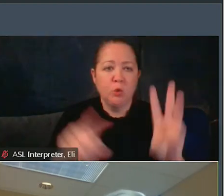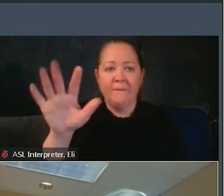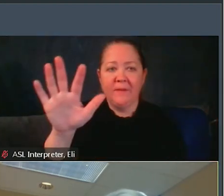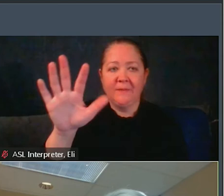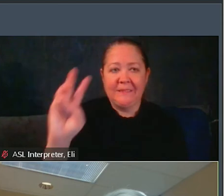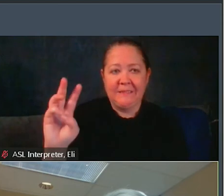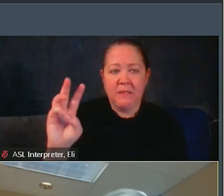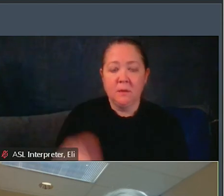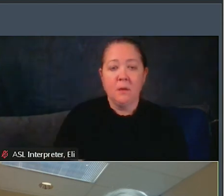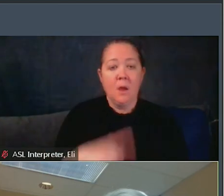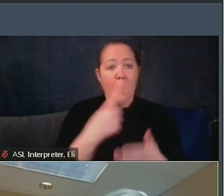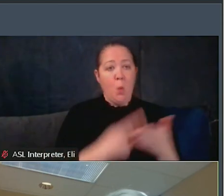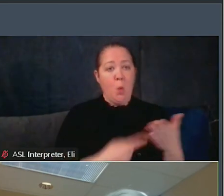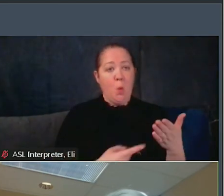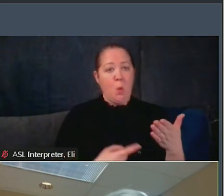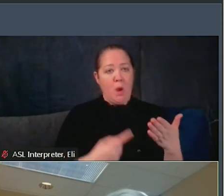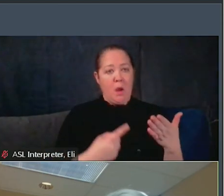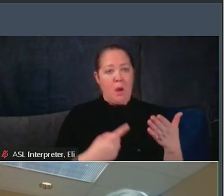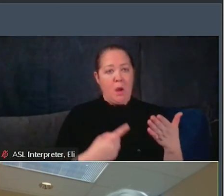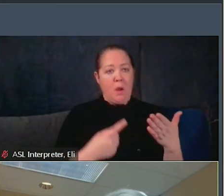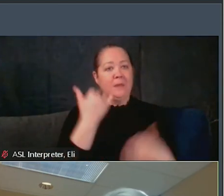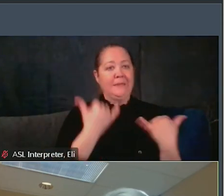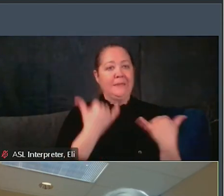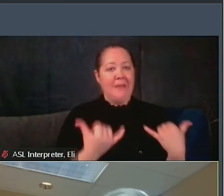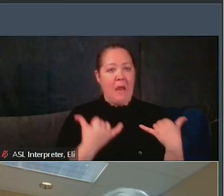And the proposed facility is 25,000 square feet.